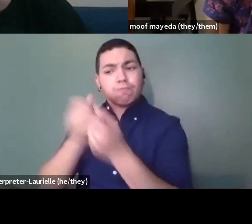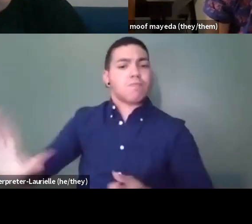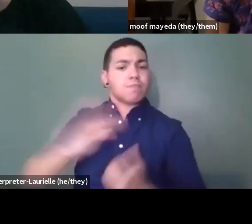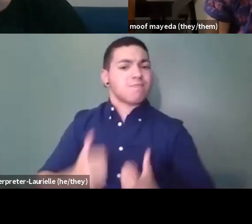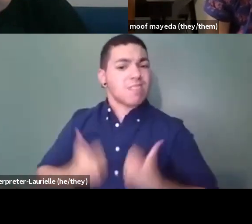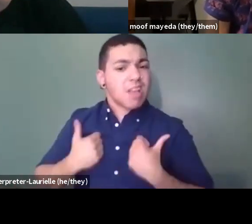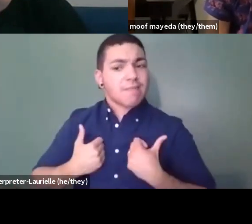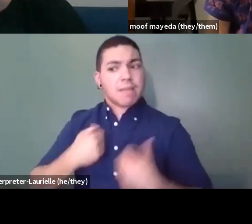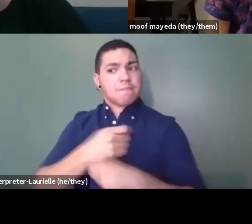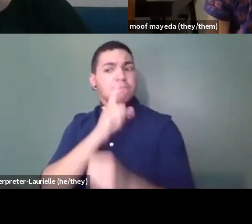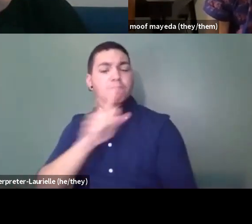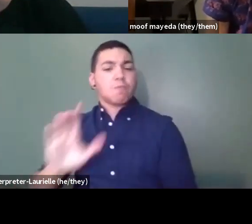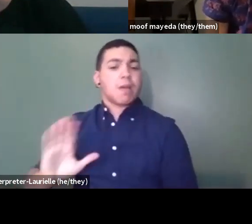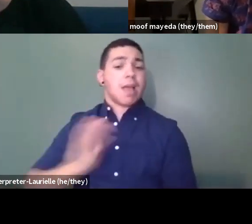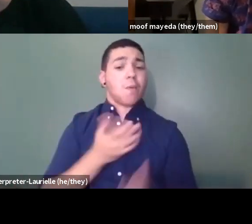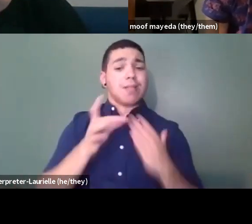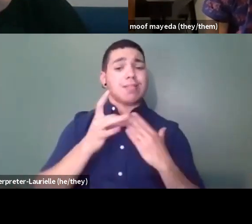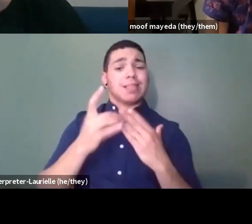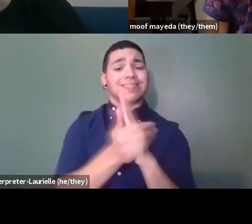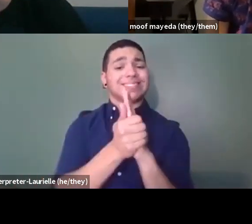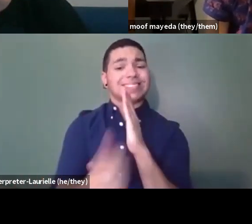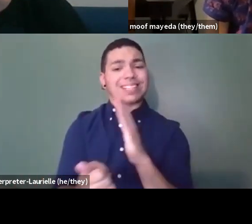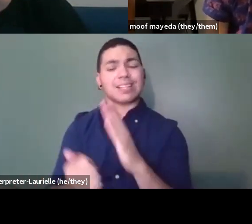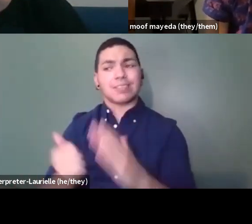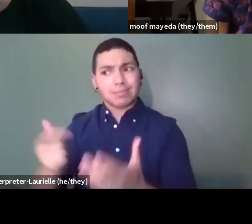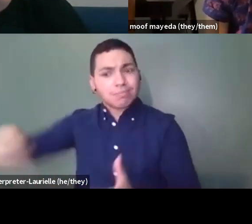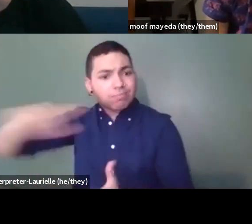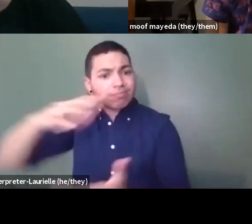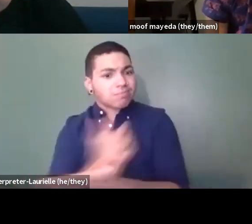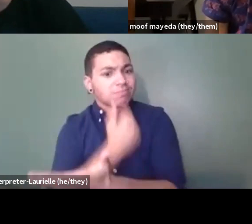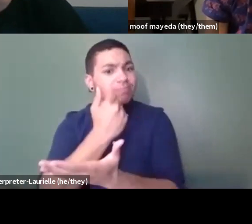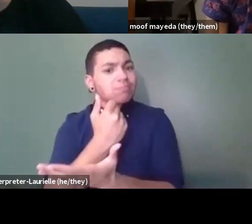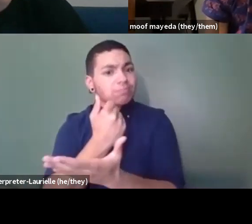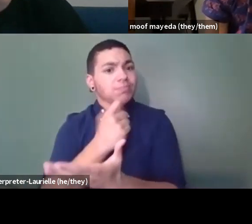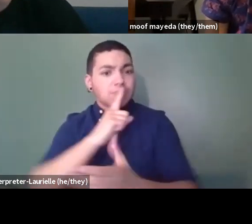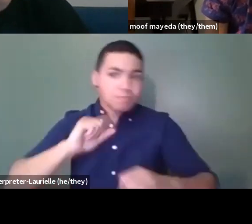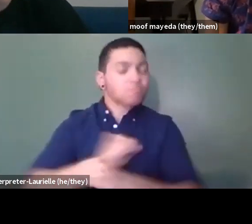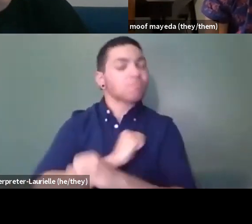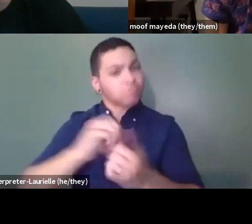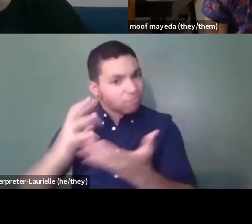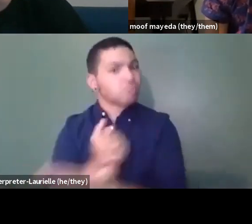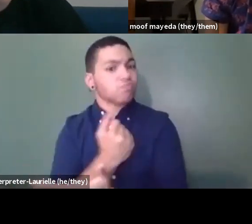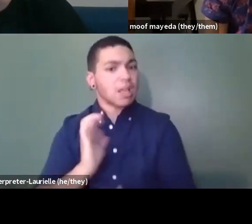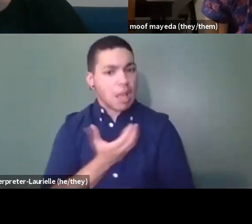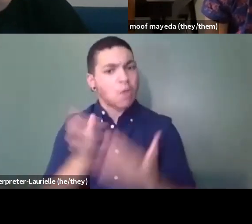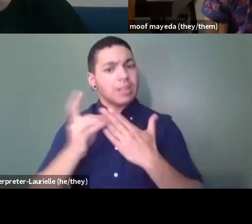encourage folks, you know, especially as they're setting agendas for their organizations or grassroots groups at home to